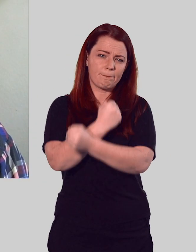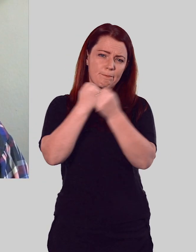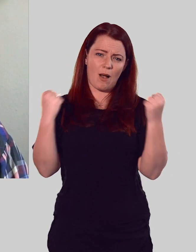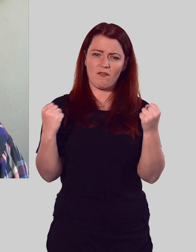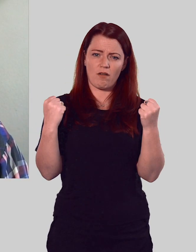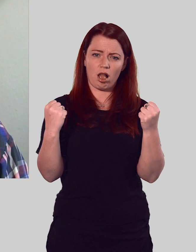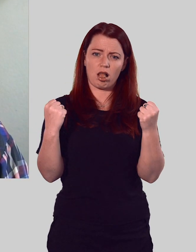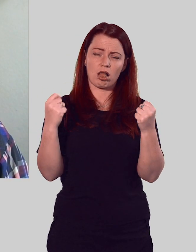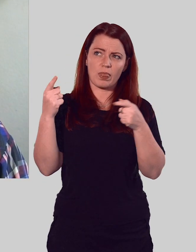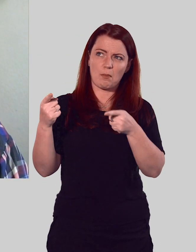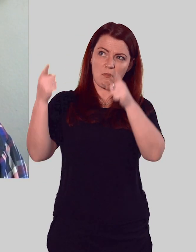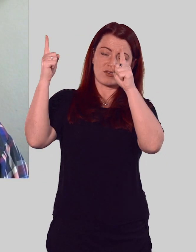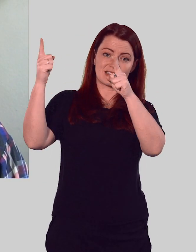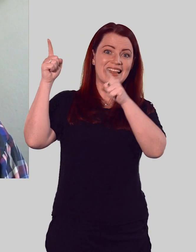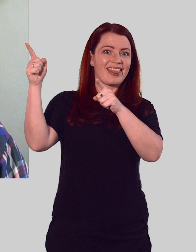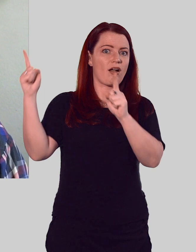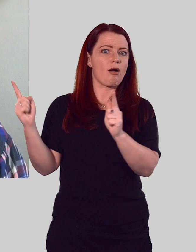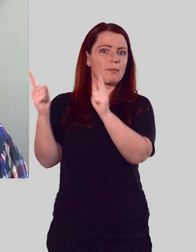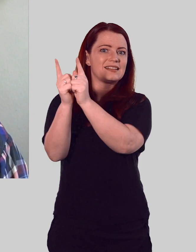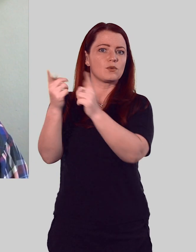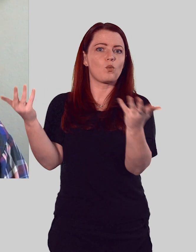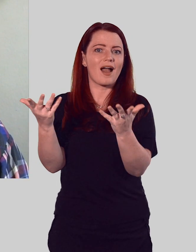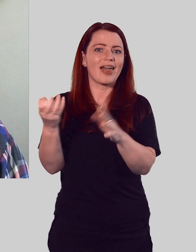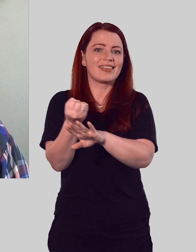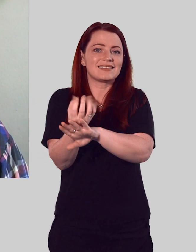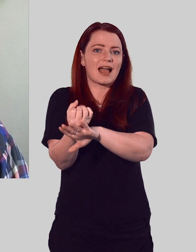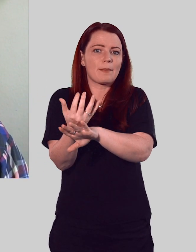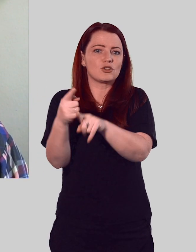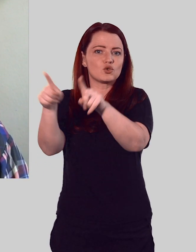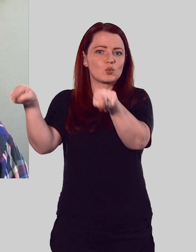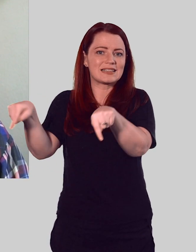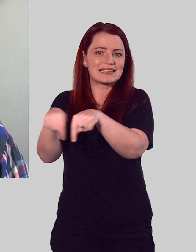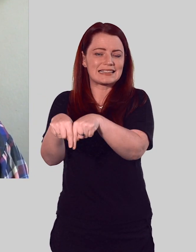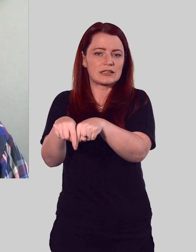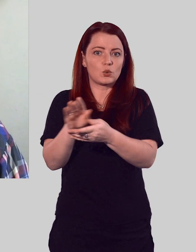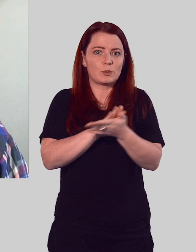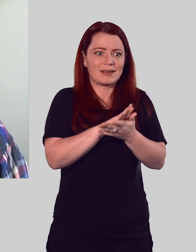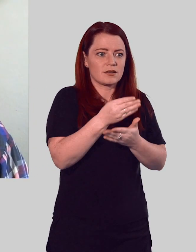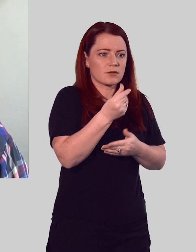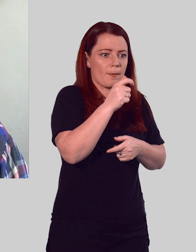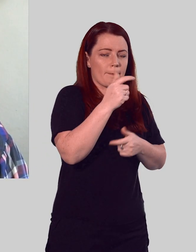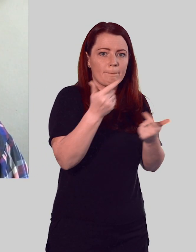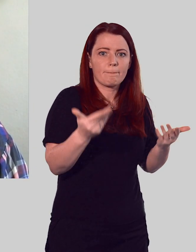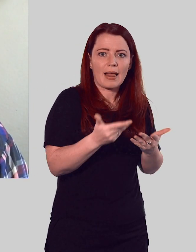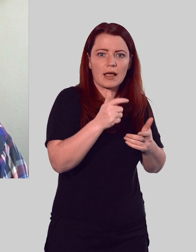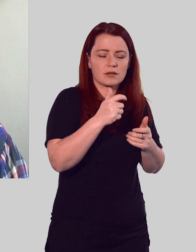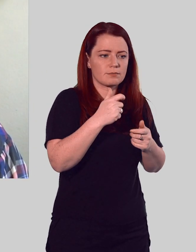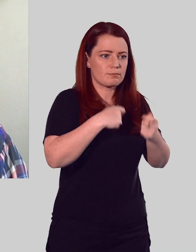they are meeting in The Diamond Suite which makes some players even more desperate to get inside.